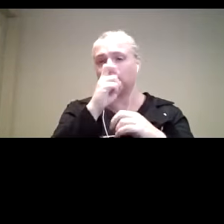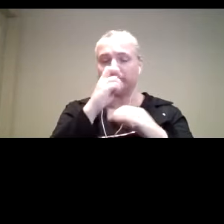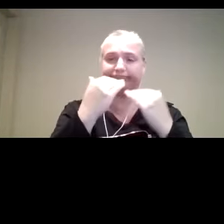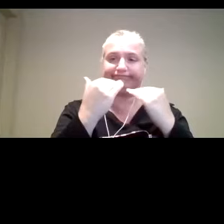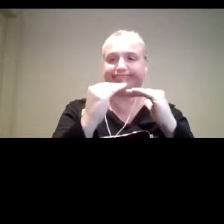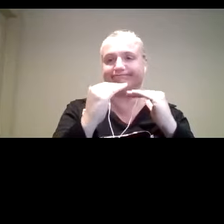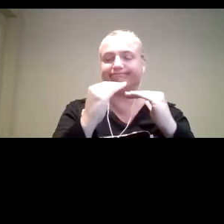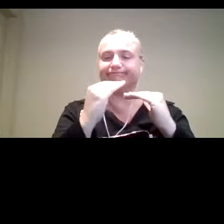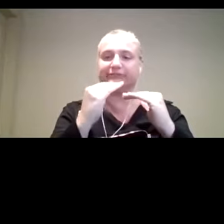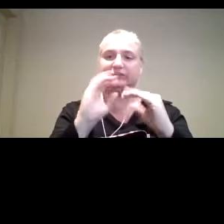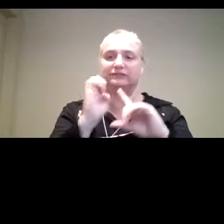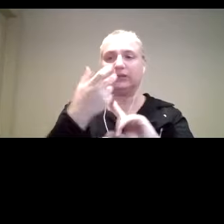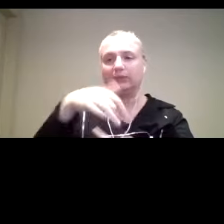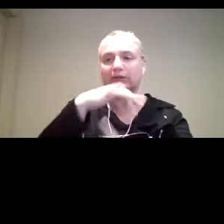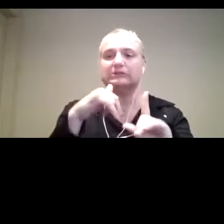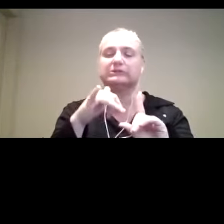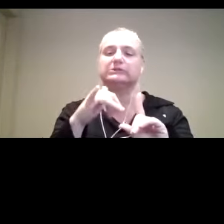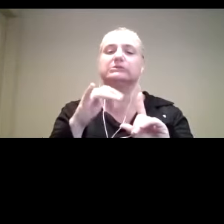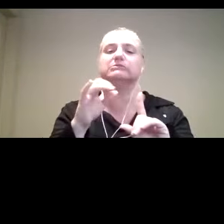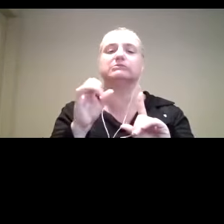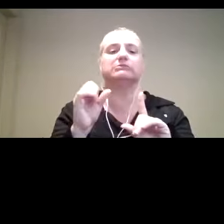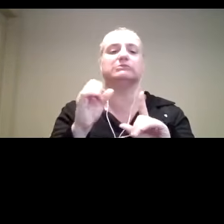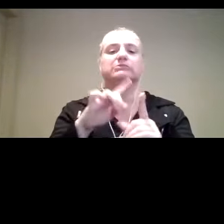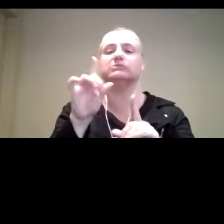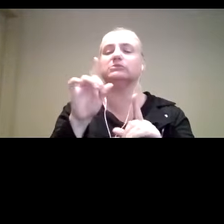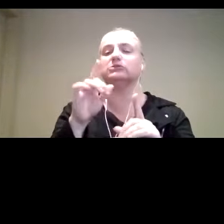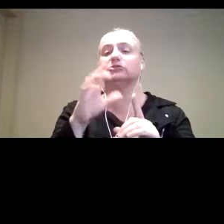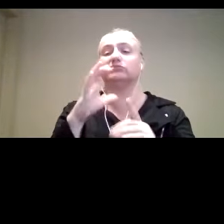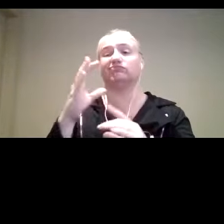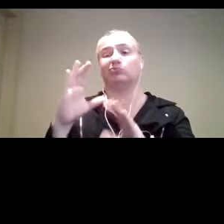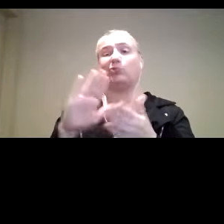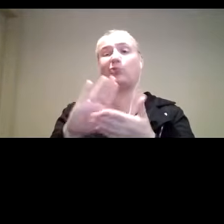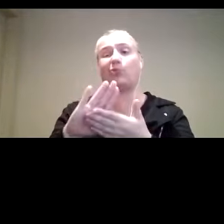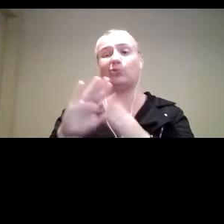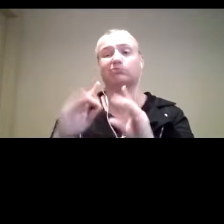then the district does have to assume the cost of such placements.